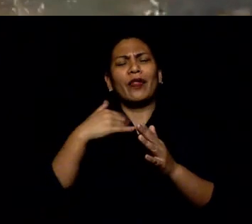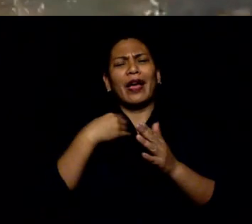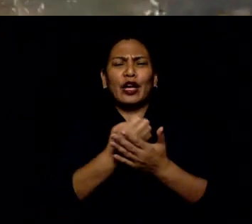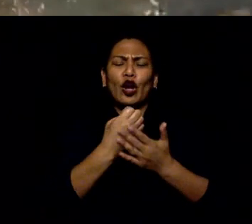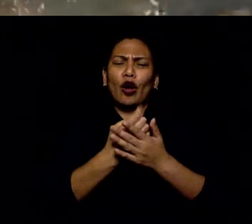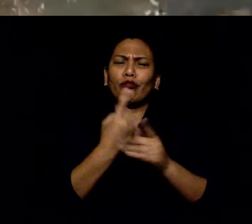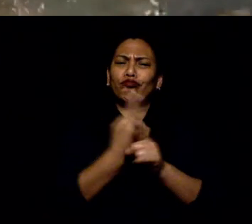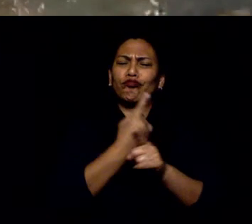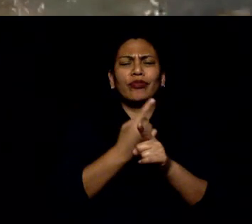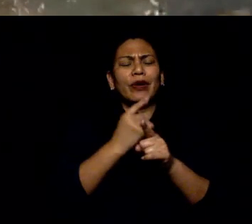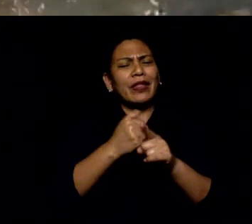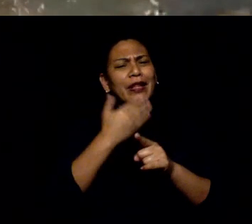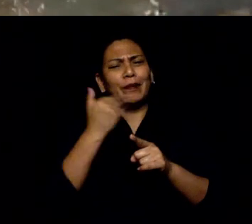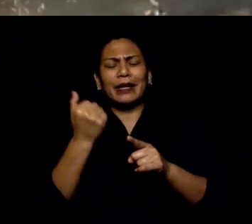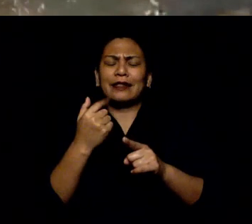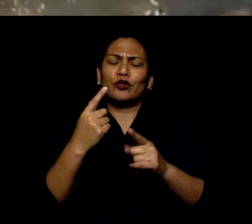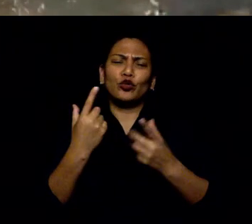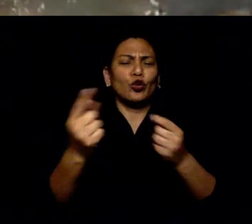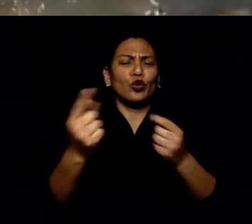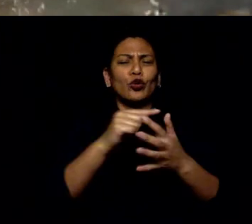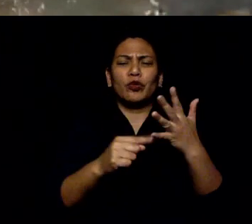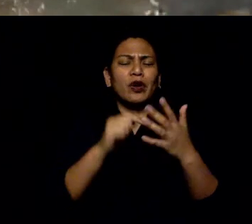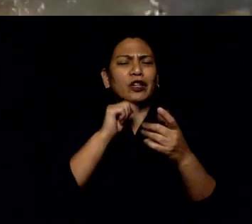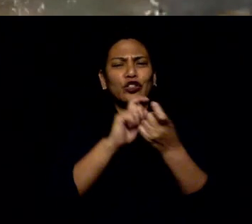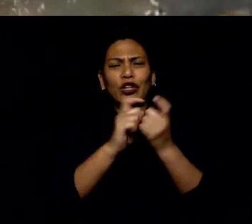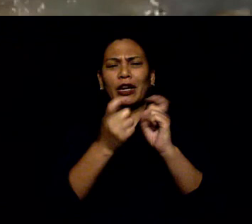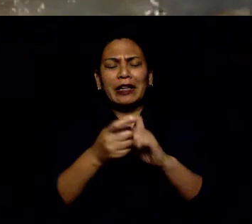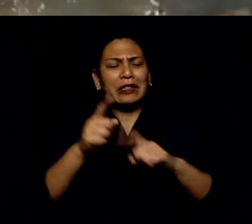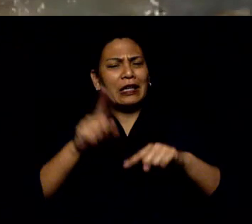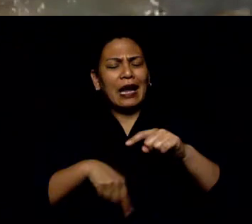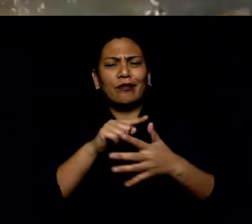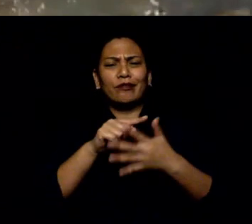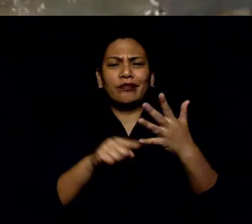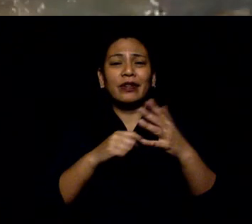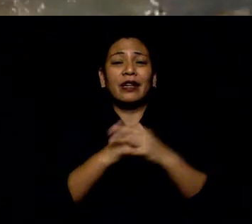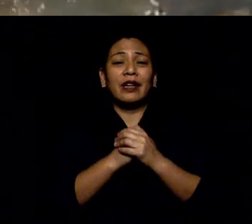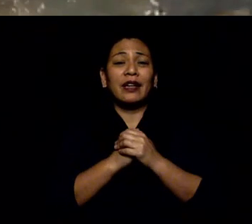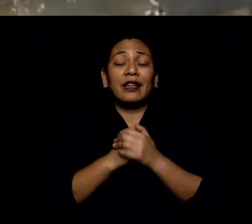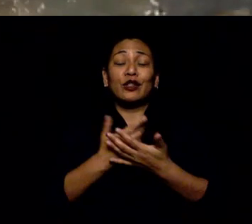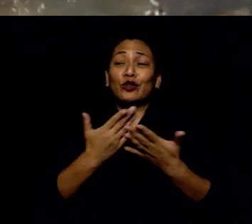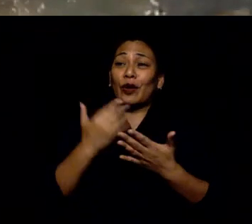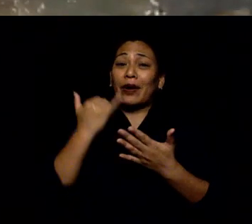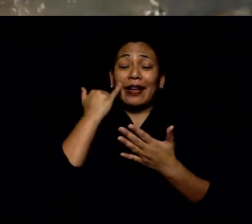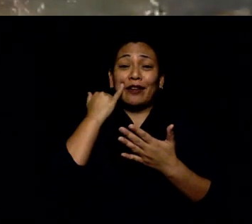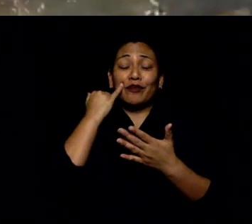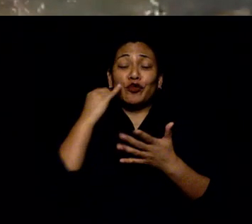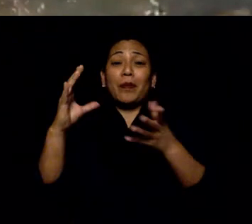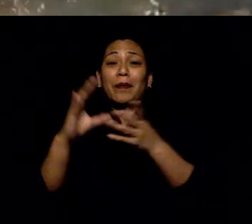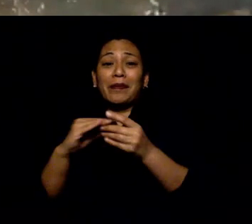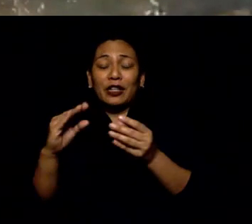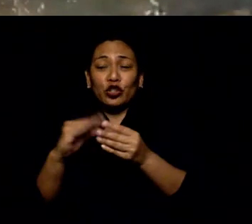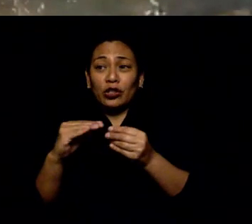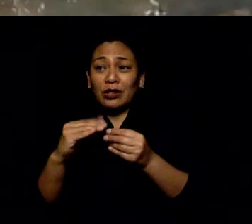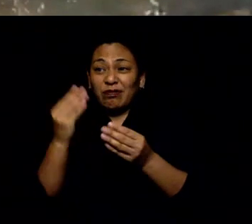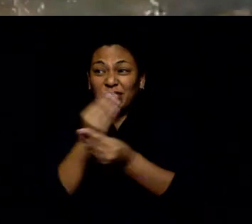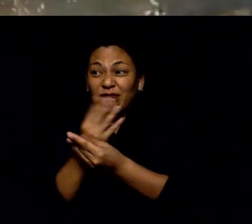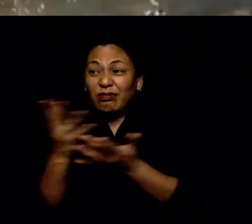So, you know, probably just presenting. Mentioning the fact that there are alternatives, that there are people who